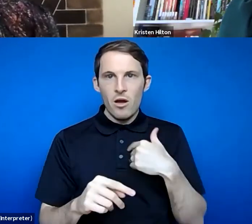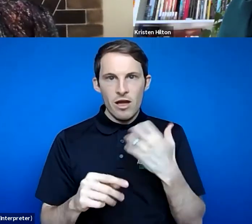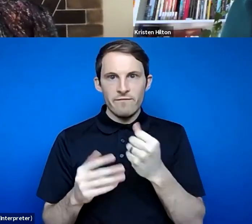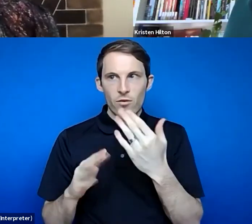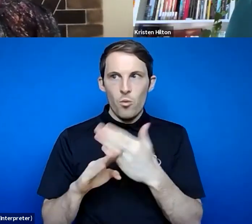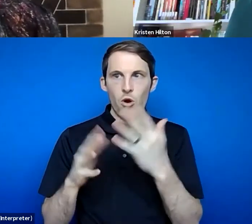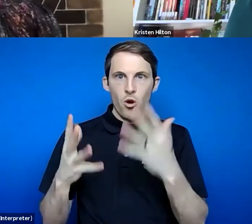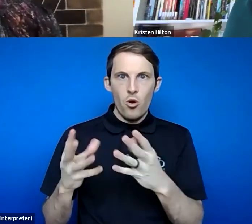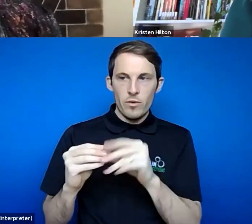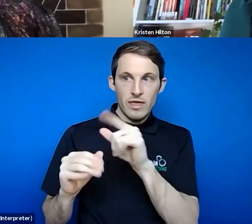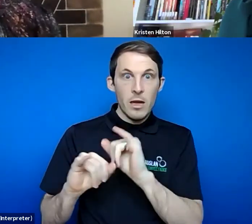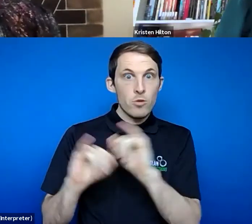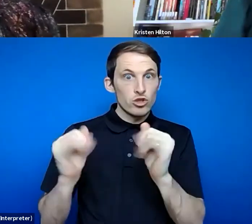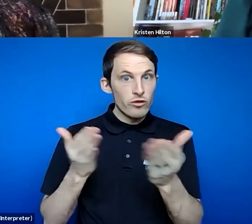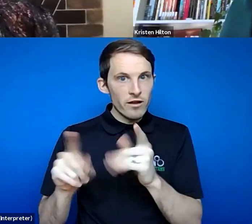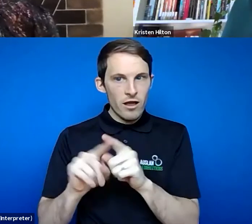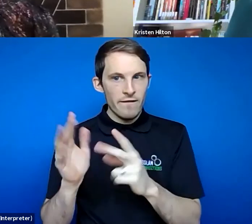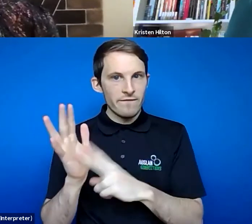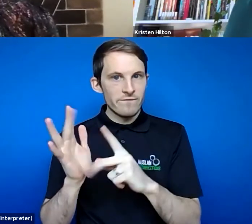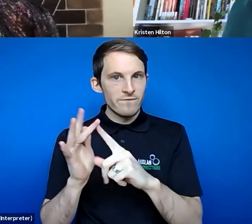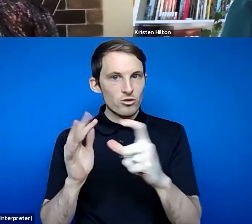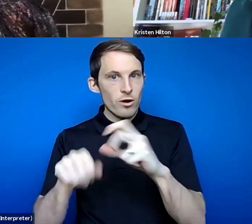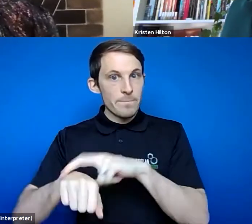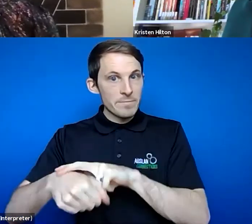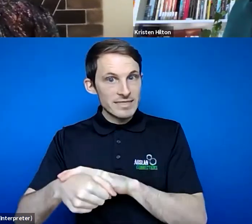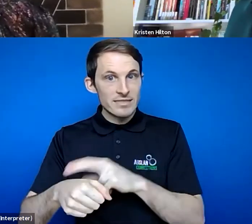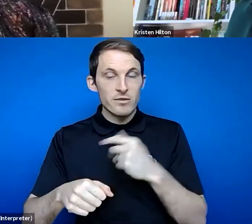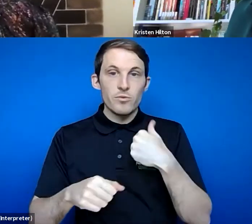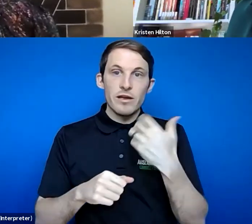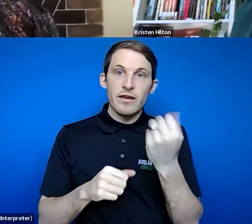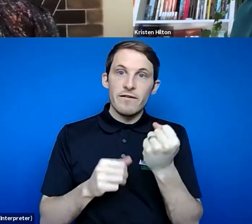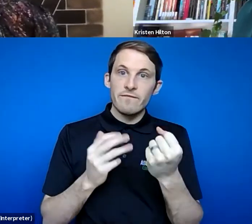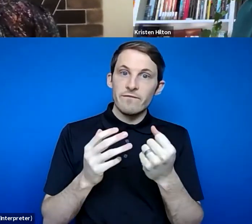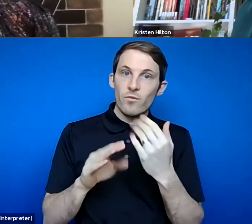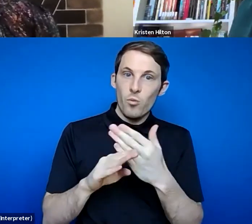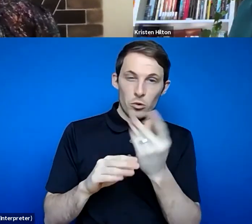a lot of work with Victoria Police, we are about to do some work with Ambulance Victoria,